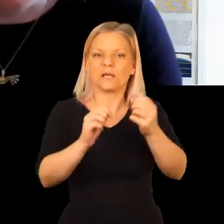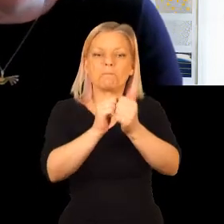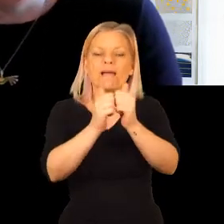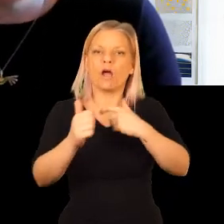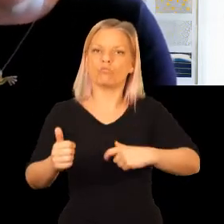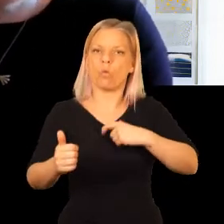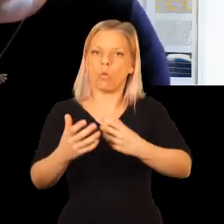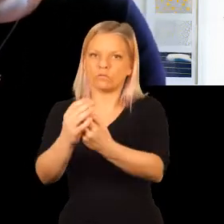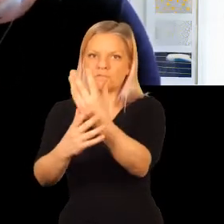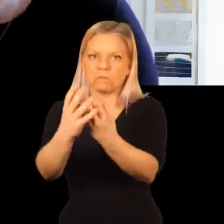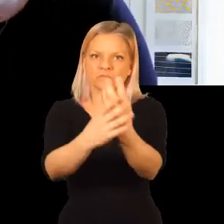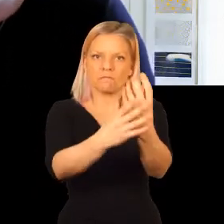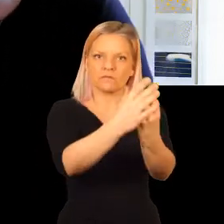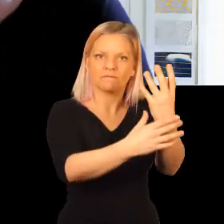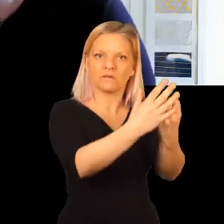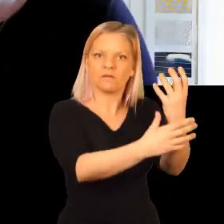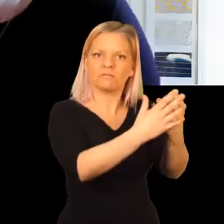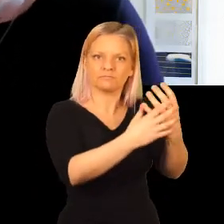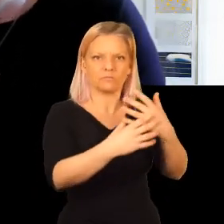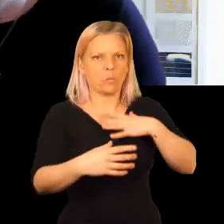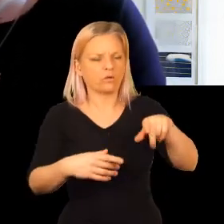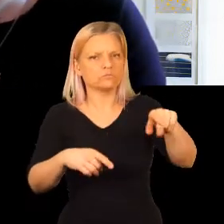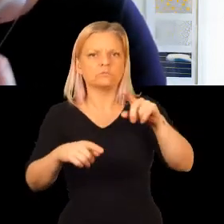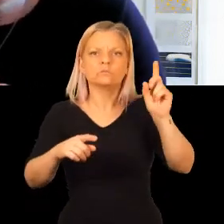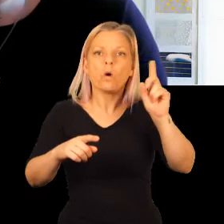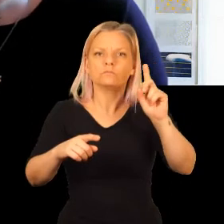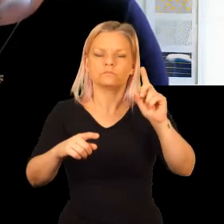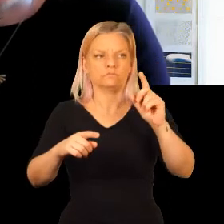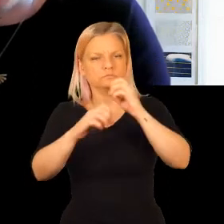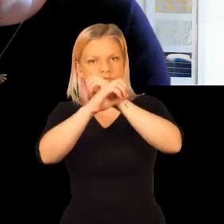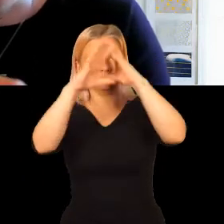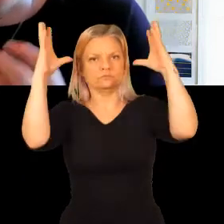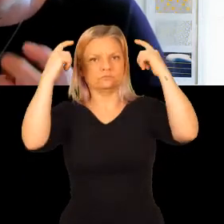developed one of the things we really want to be mindful of and work